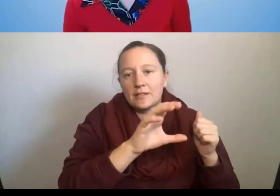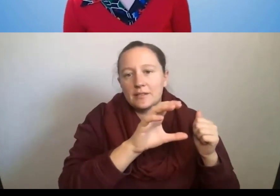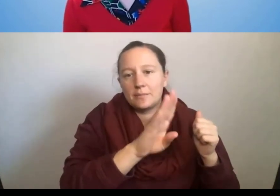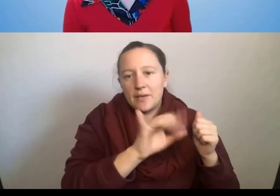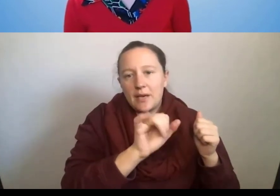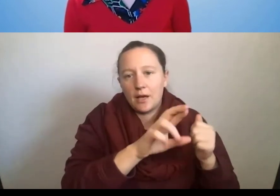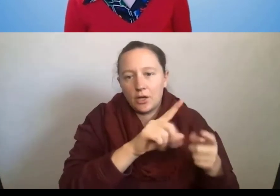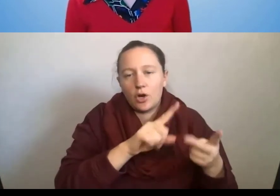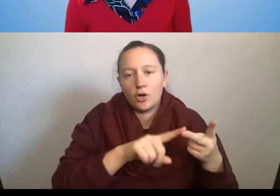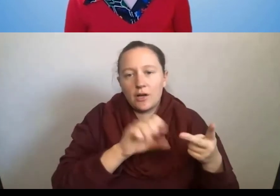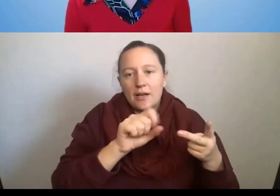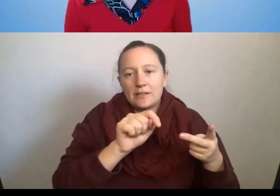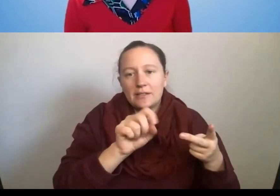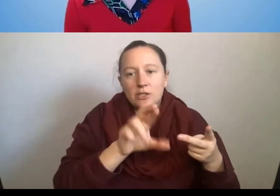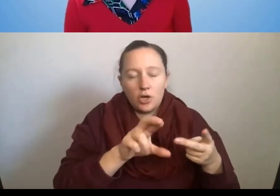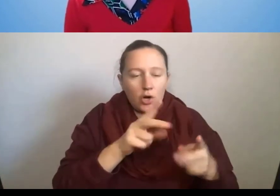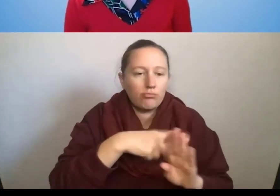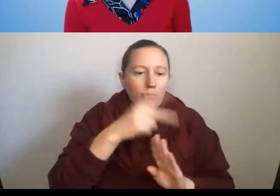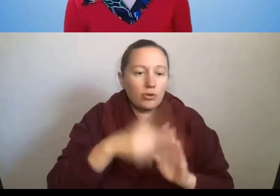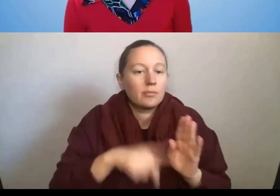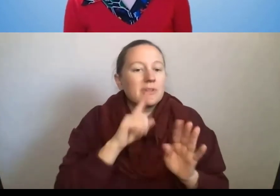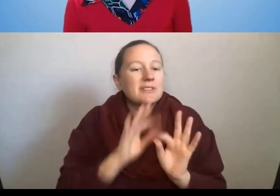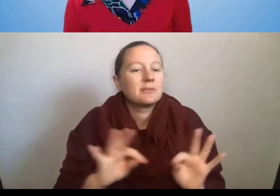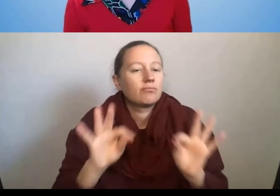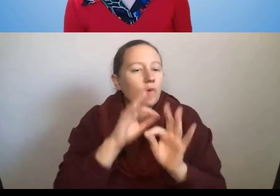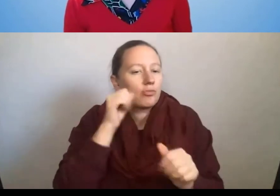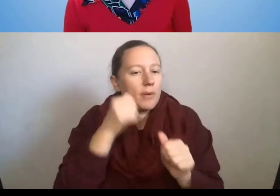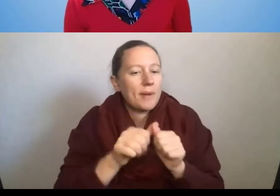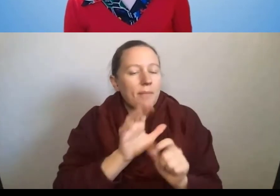that your individual institute or university